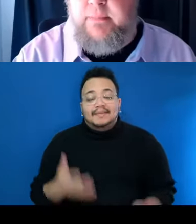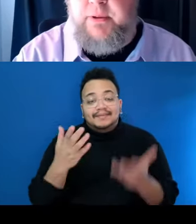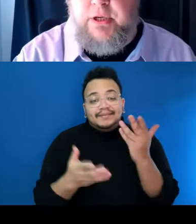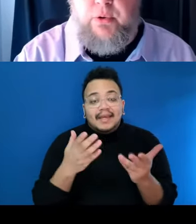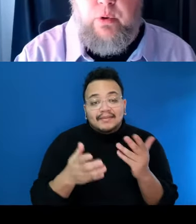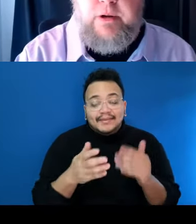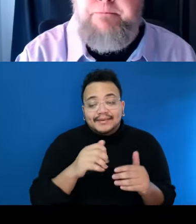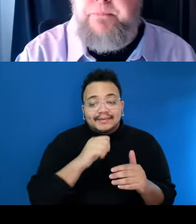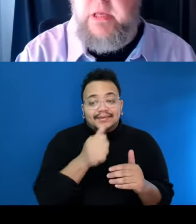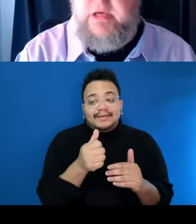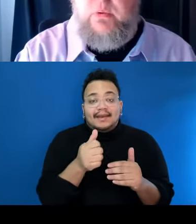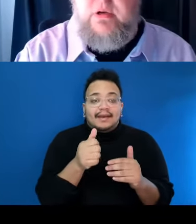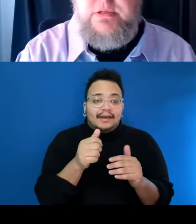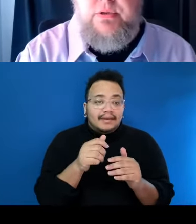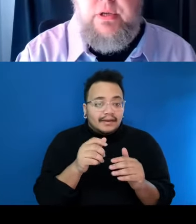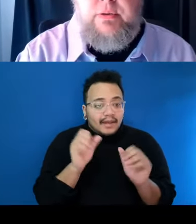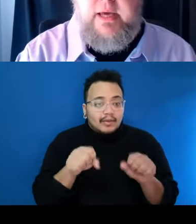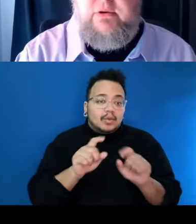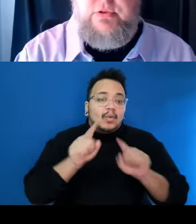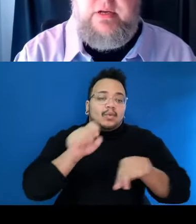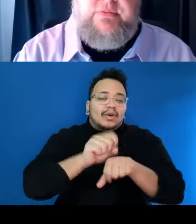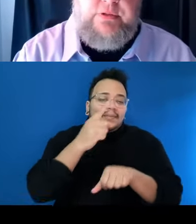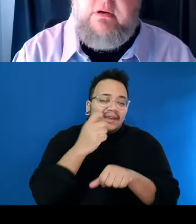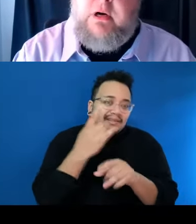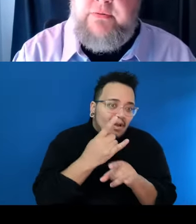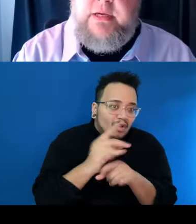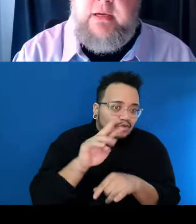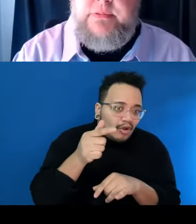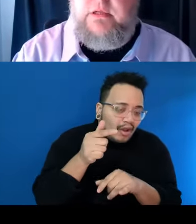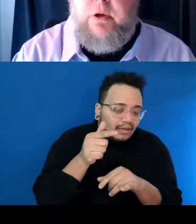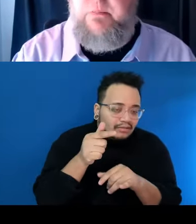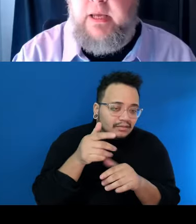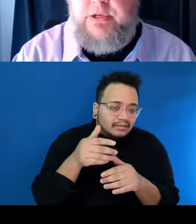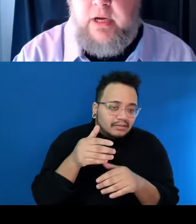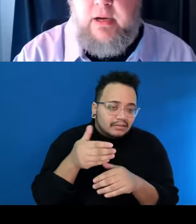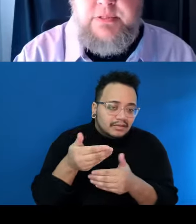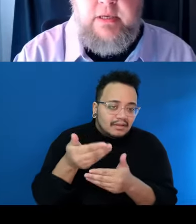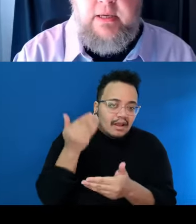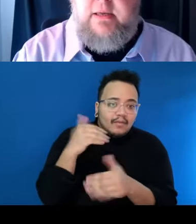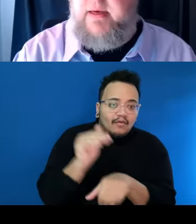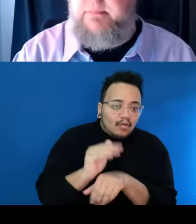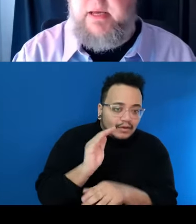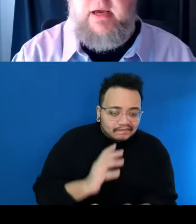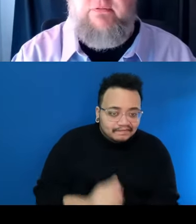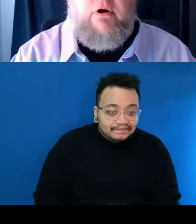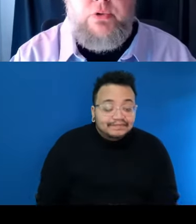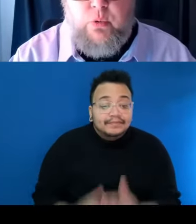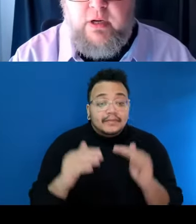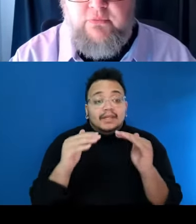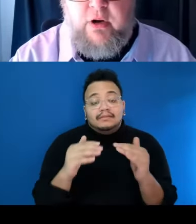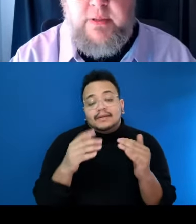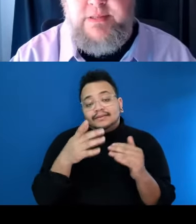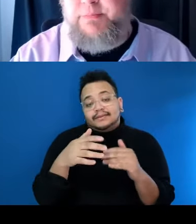to get up and go to work. We also know that trans folks are oftentimes in low-paying jobs that may have harsh work environments,